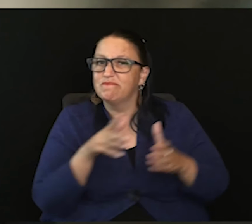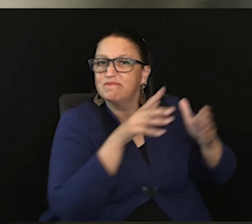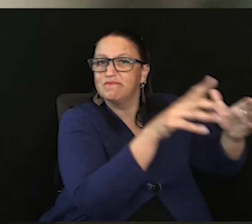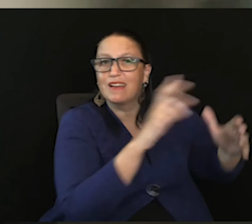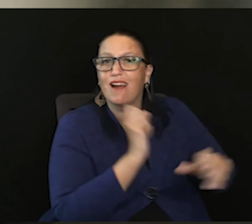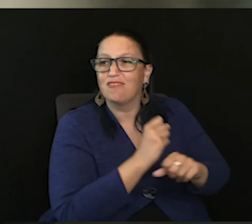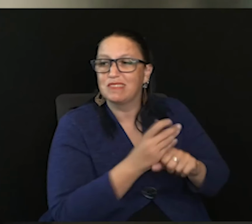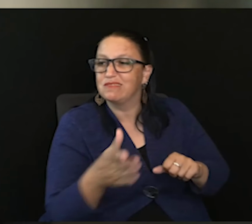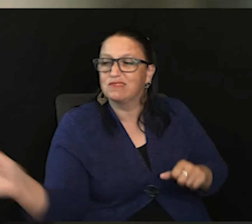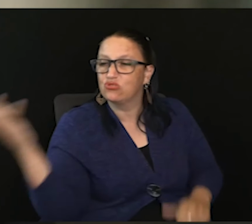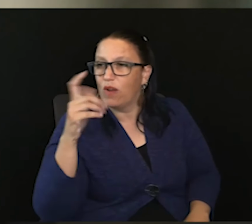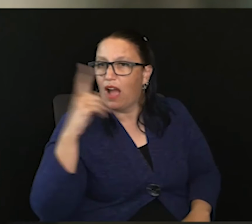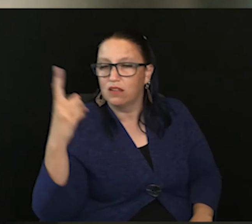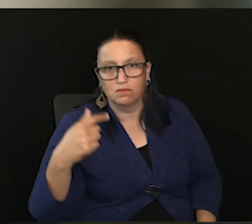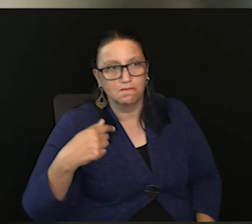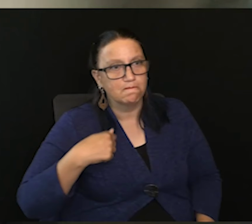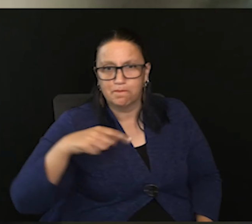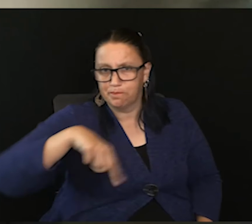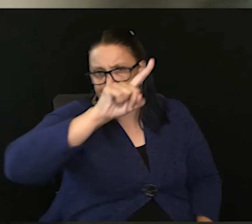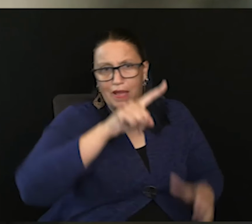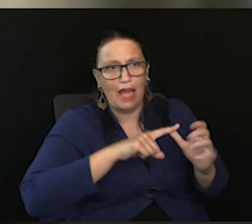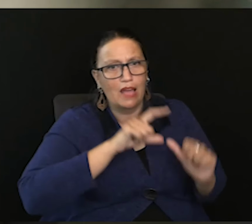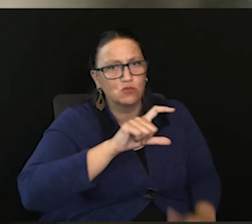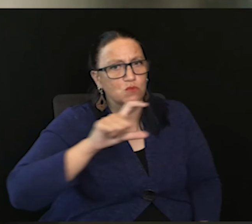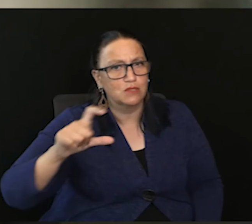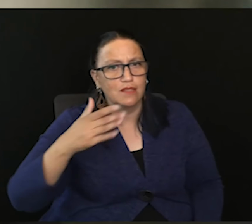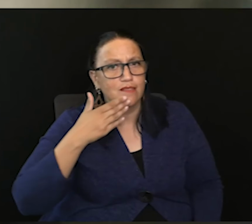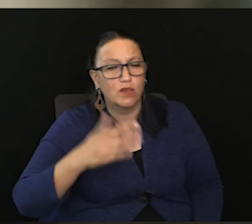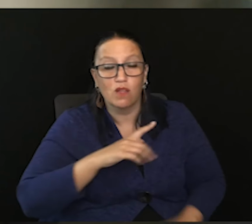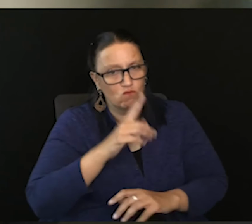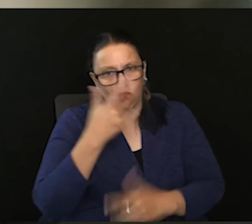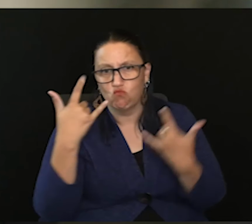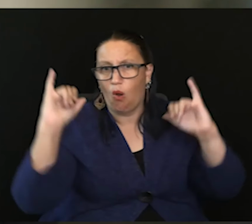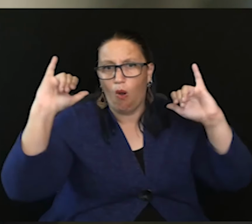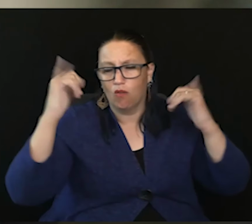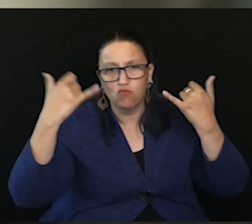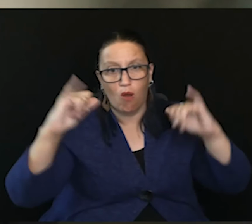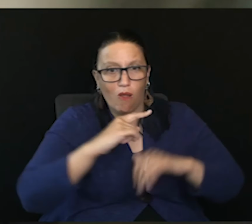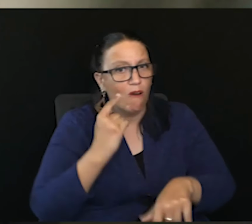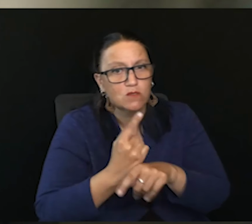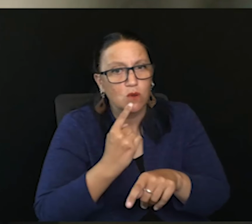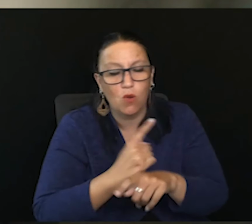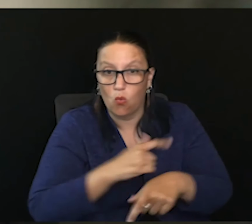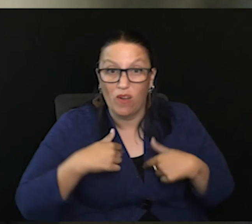we are referring them to the ACCC at my request, they are simply plain false.